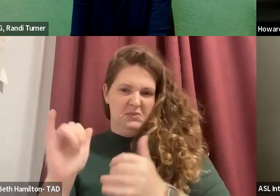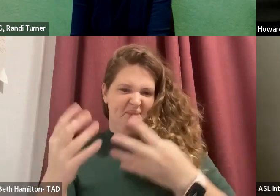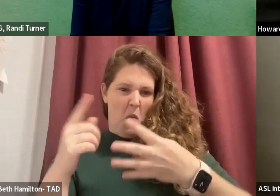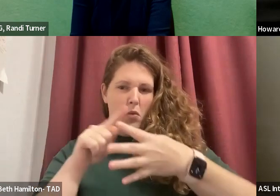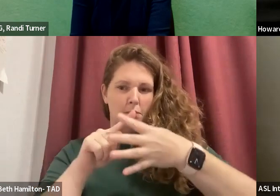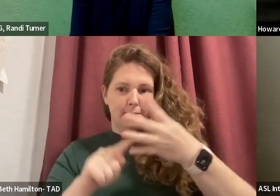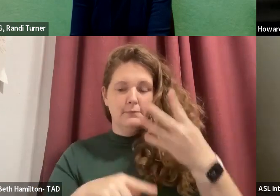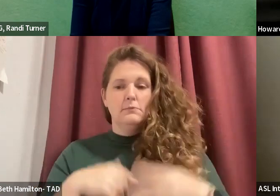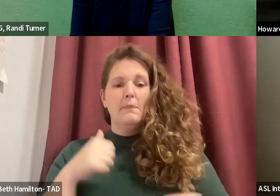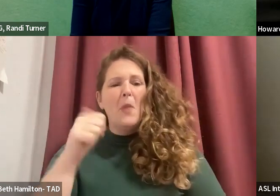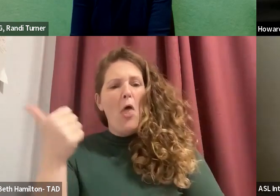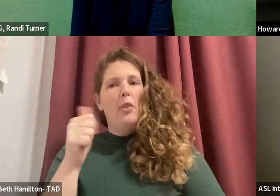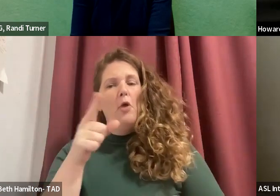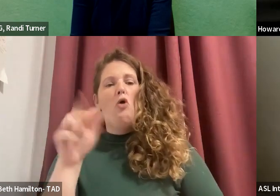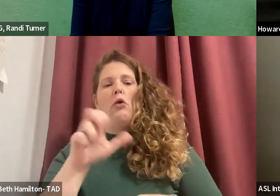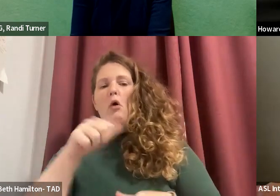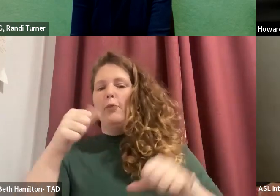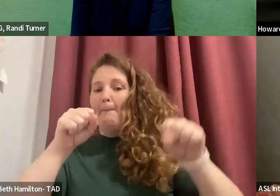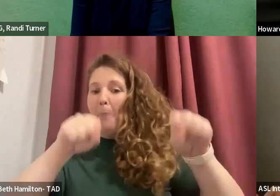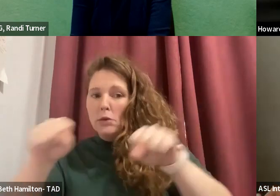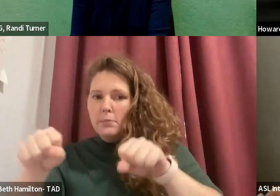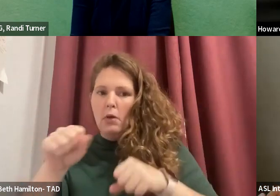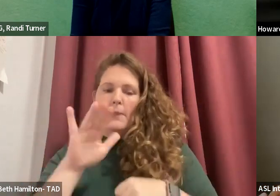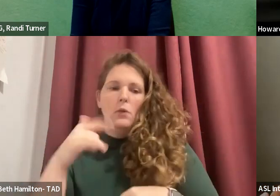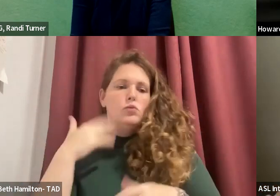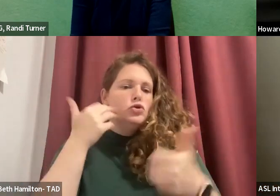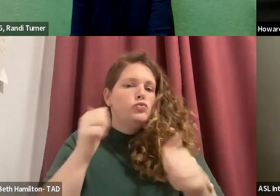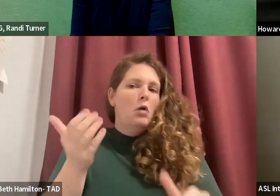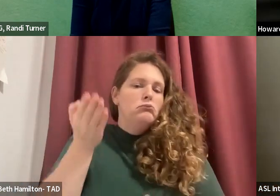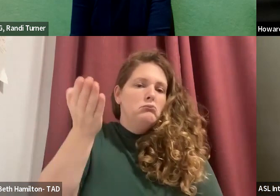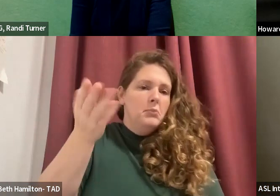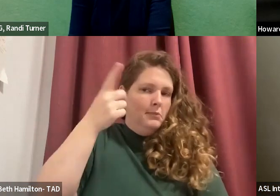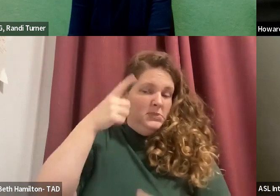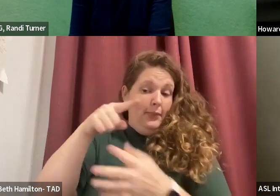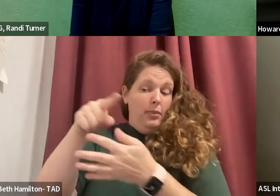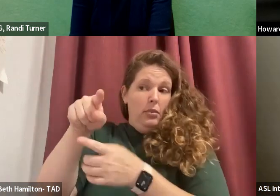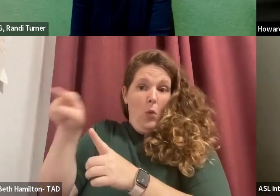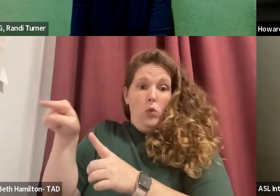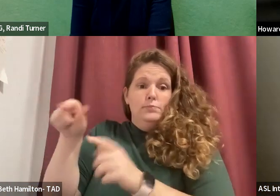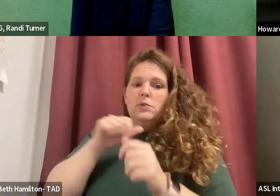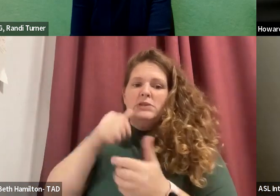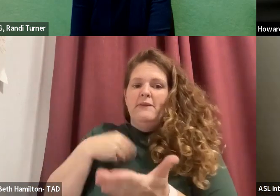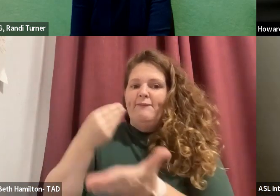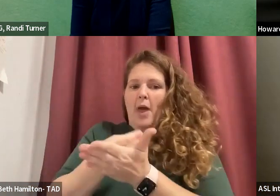we have House Bill 2255 and House Bill 5 48 which is, again,